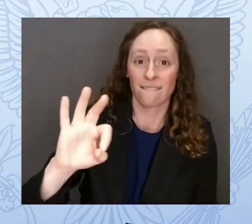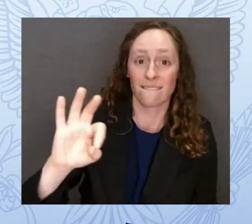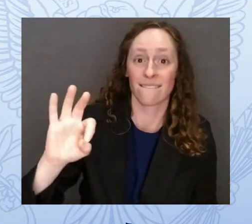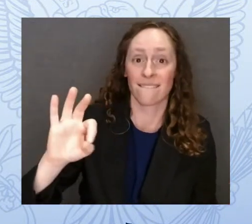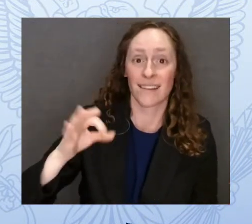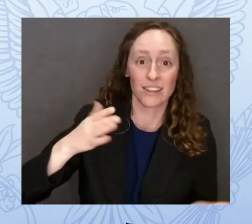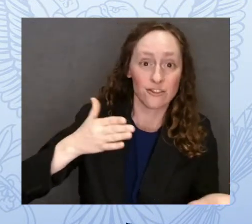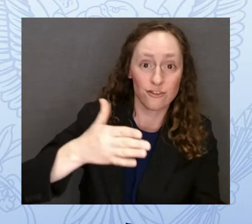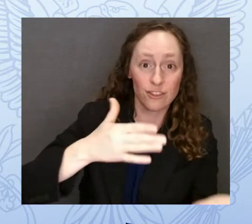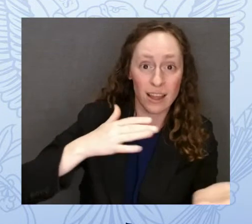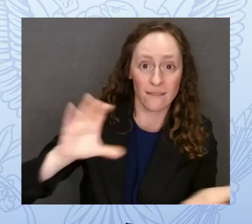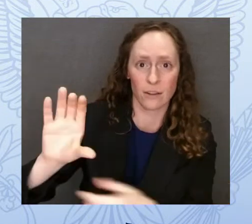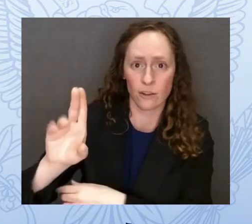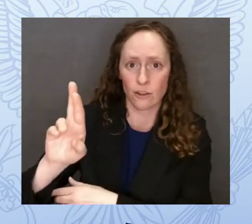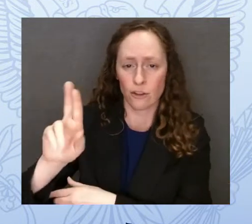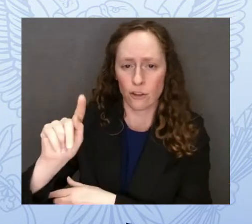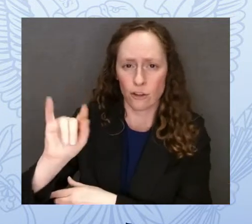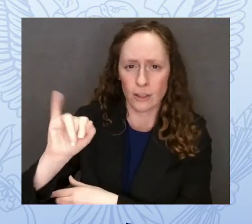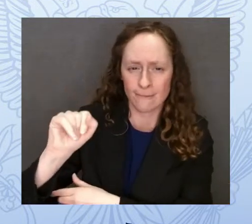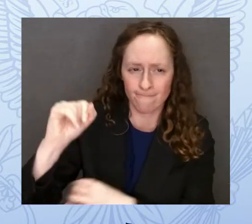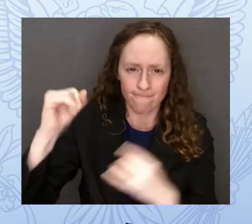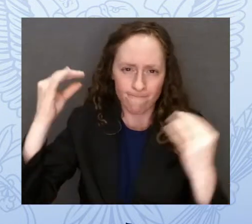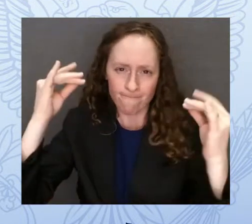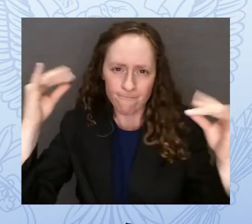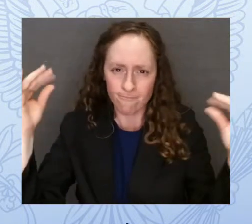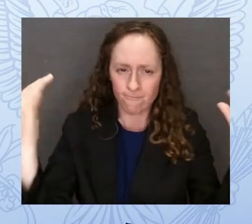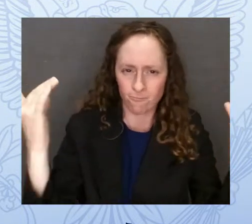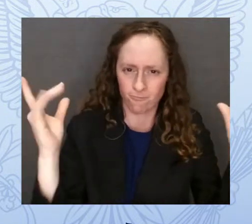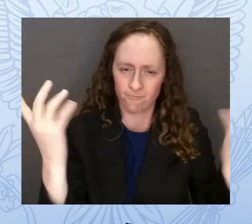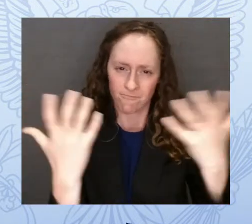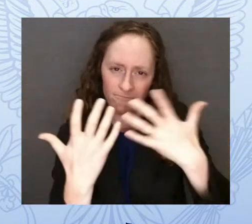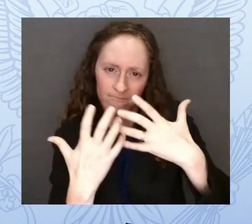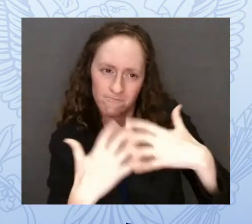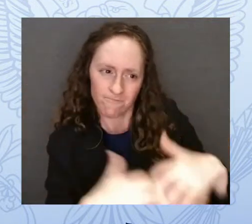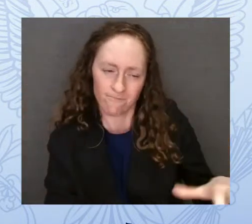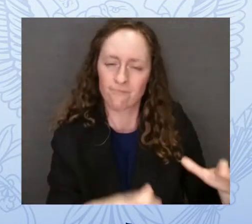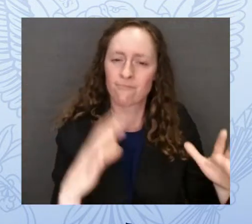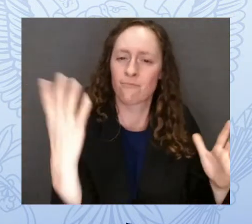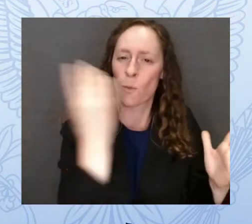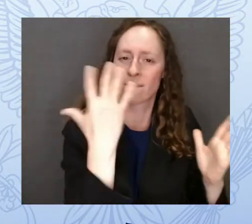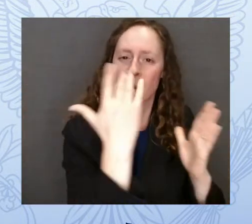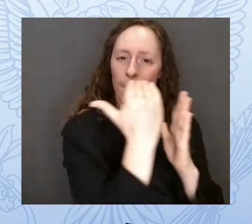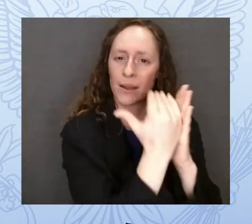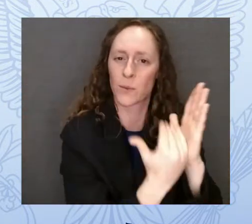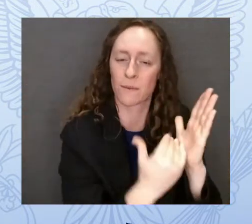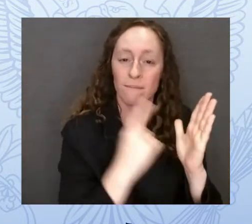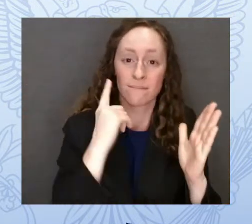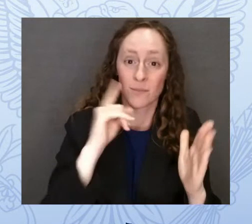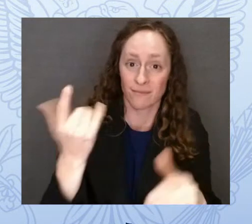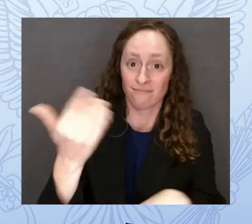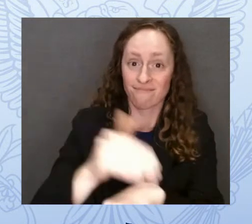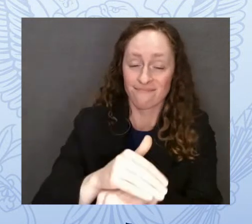So now it is my pleasure to introduce Chef Nina Curtis. Thank you.